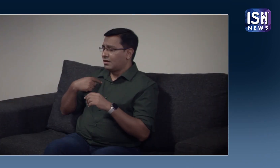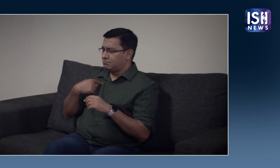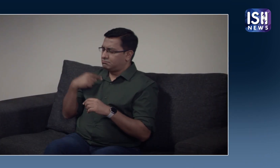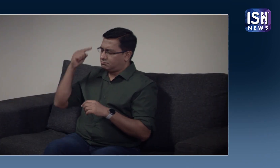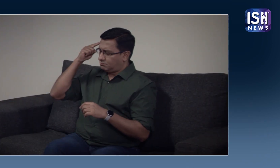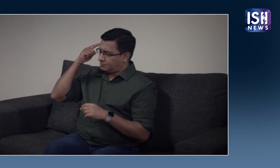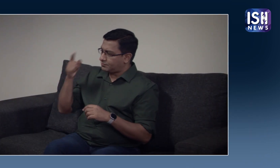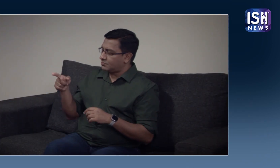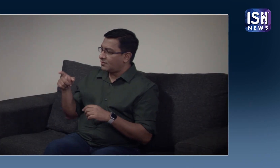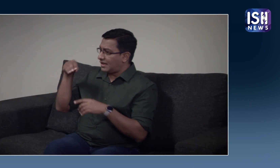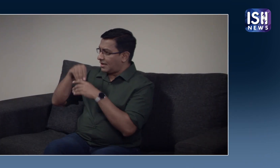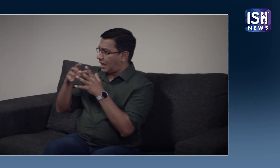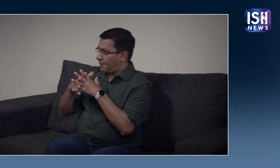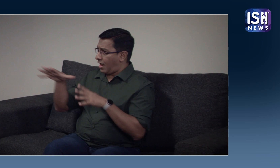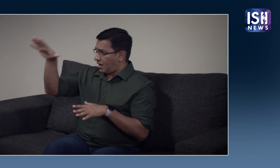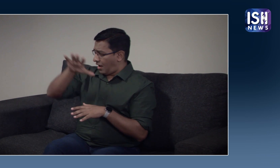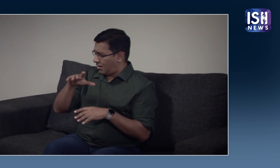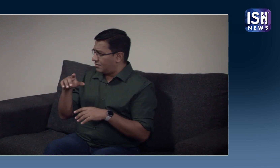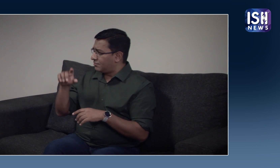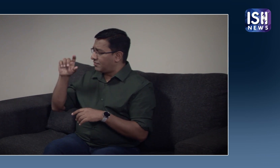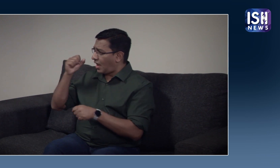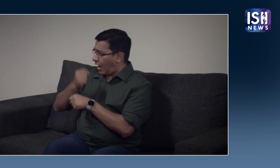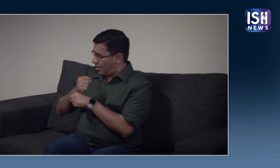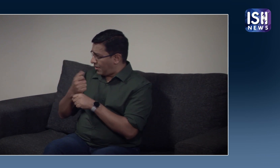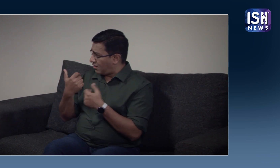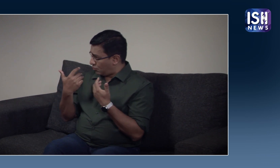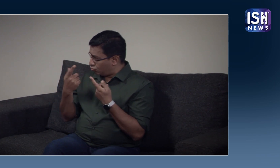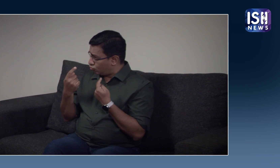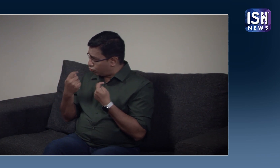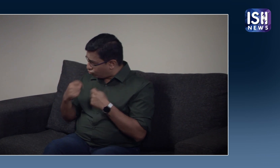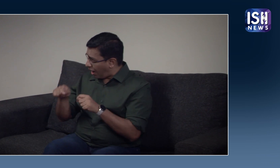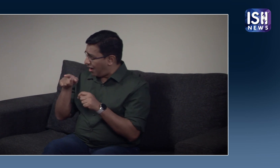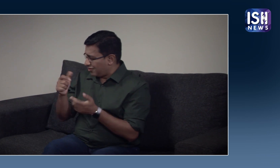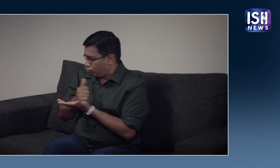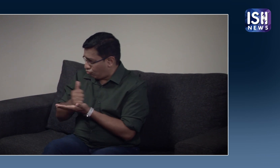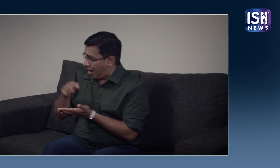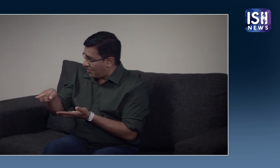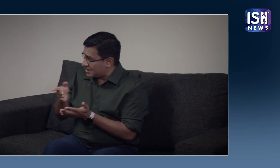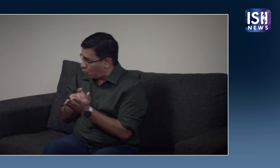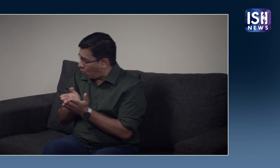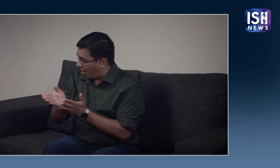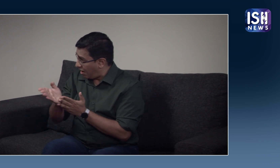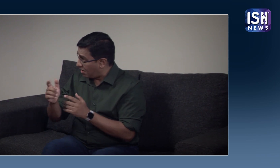I am wondering, in USA, what Deaf Education has the Government tried to follow?